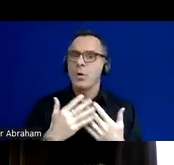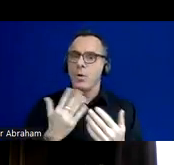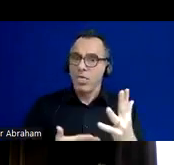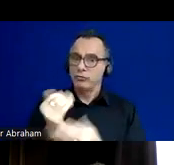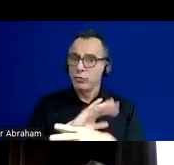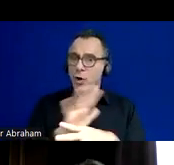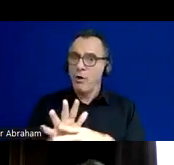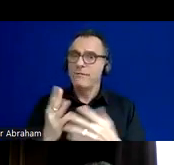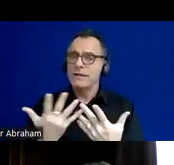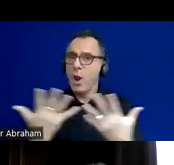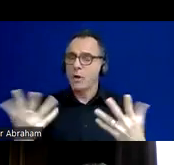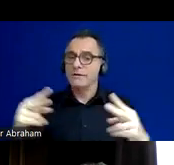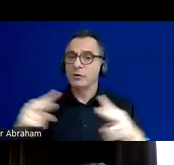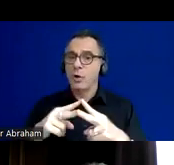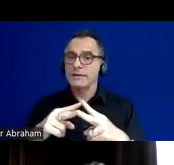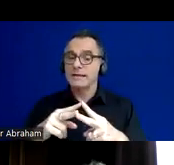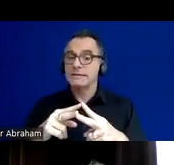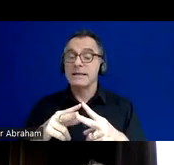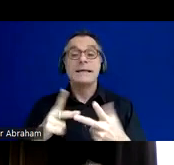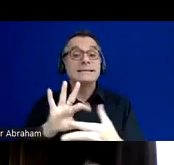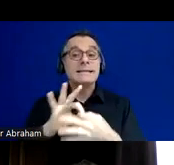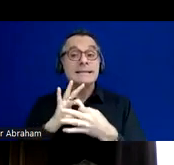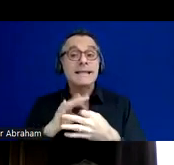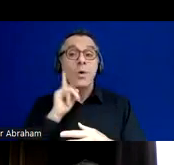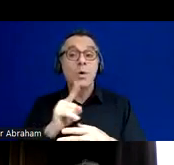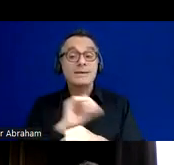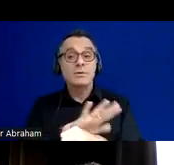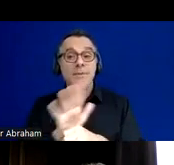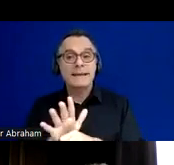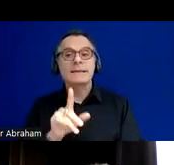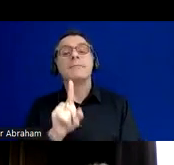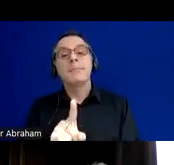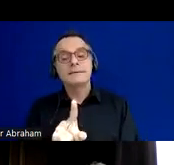so it's not necessarily relating to the pandemic; although we do have some face masks, and we have a